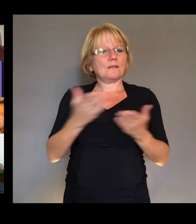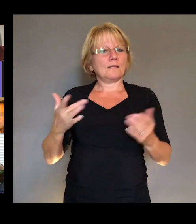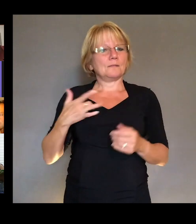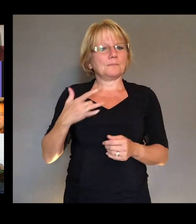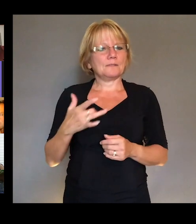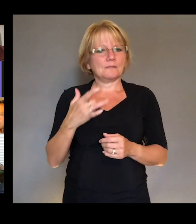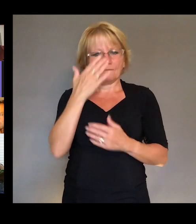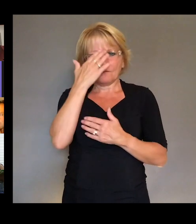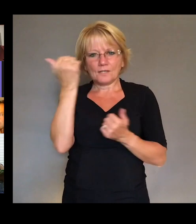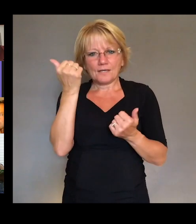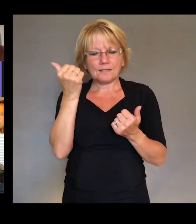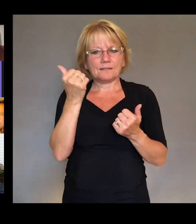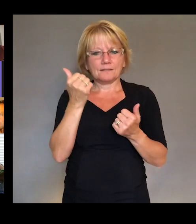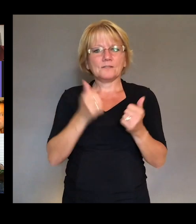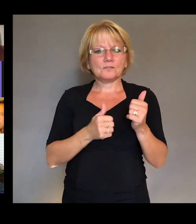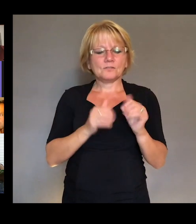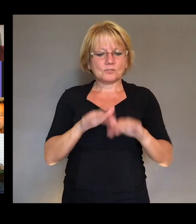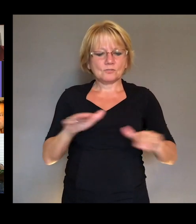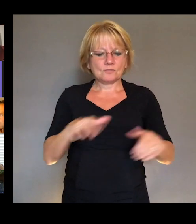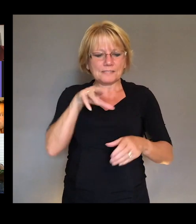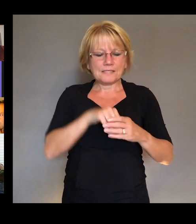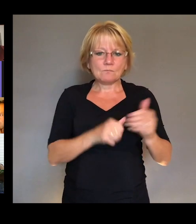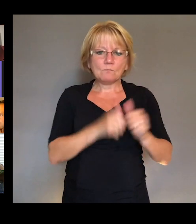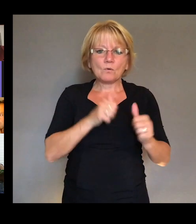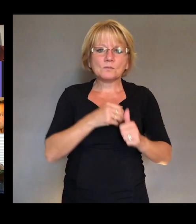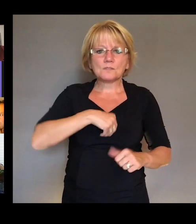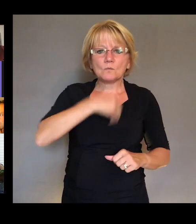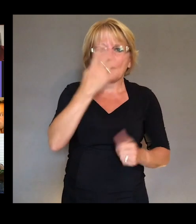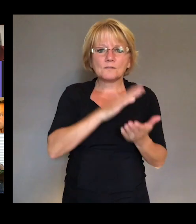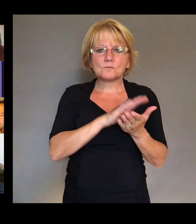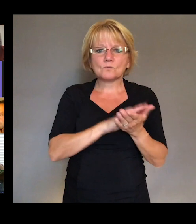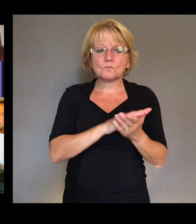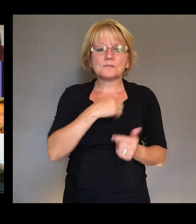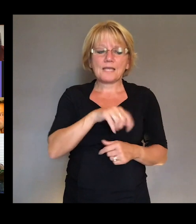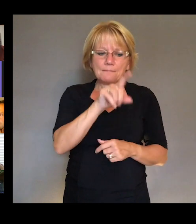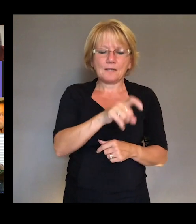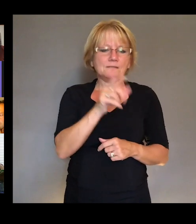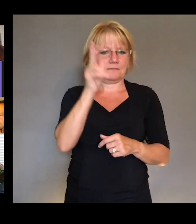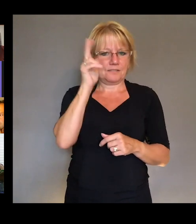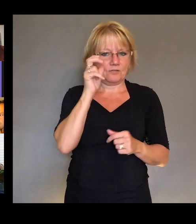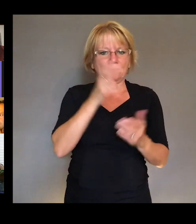is the children who are in the mostly white schools. Those are the ones who absolutely need to hear the truth